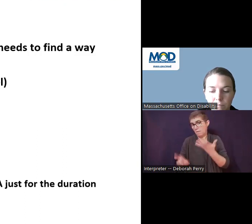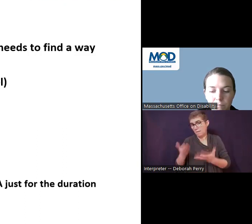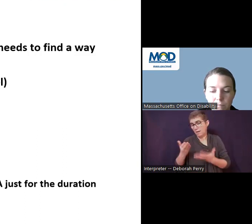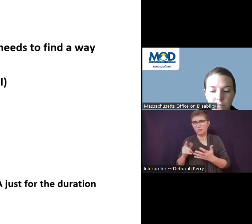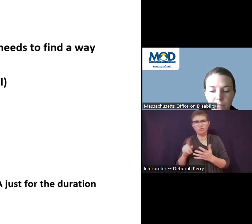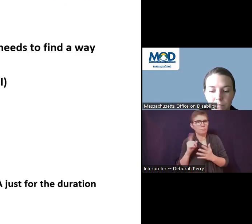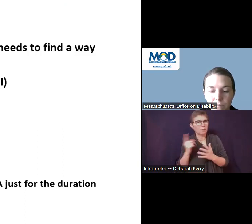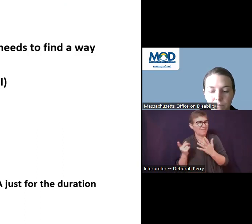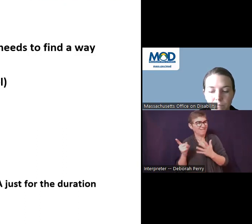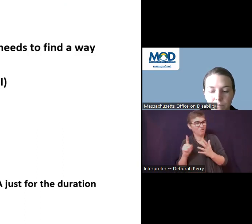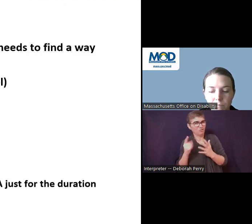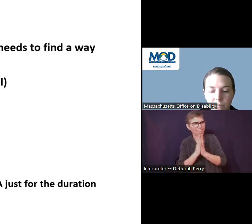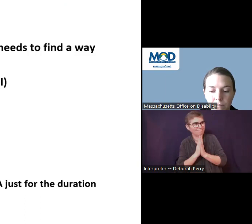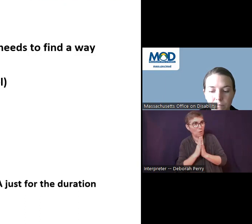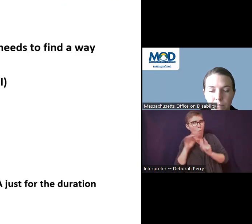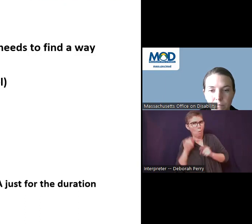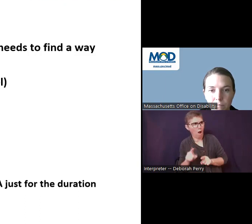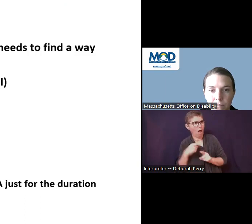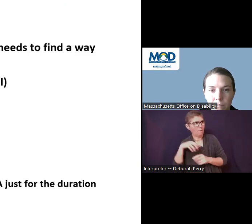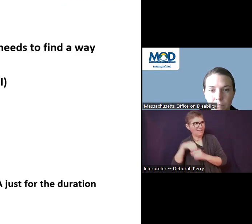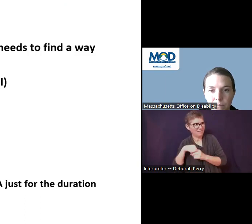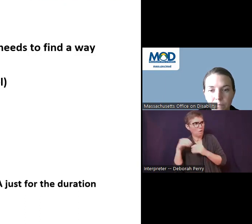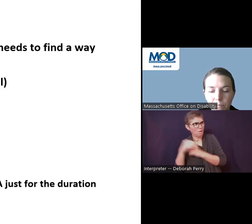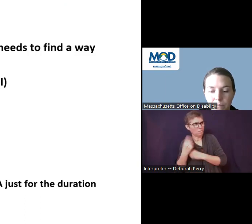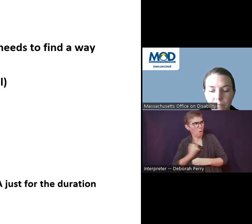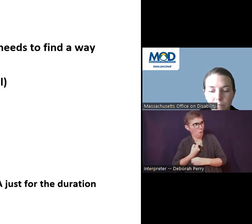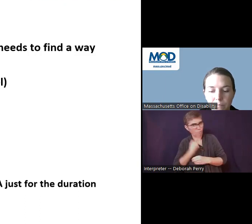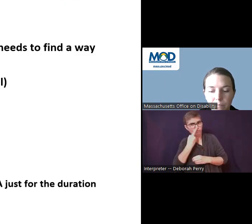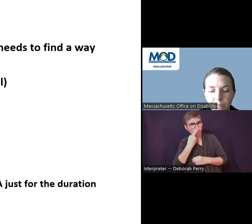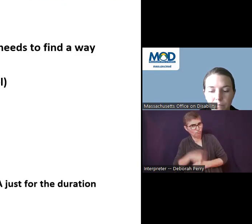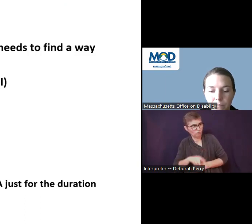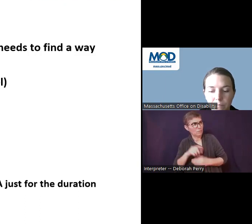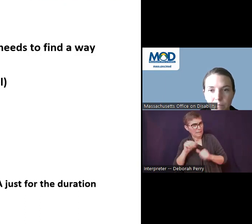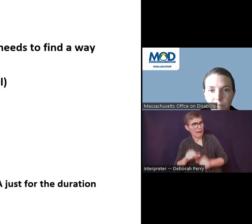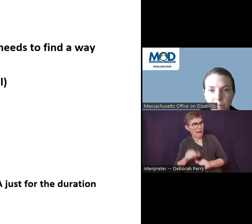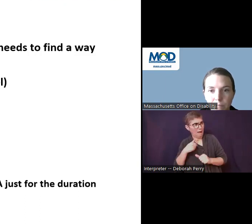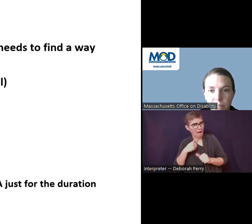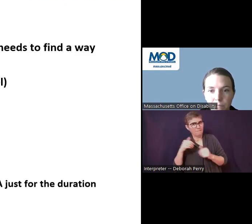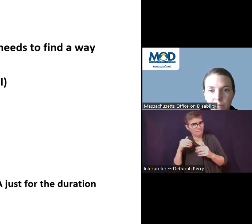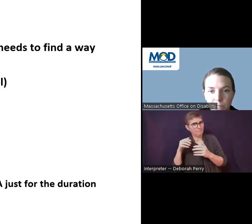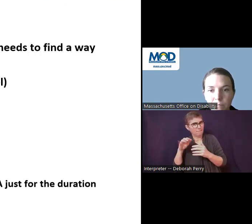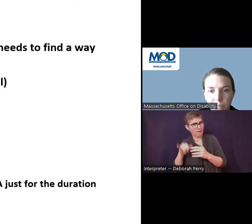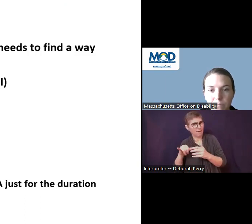have their emotional support animal with them for like the temporary basis of while the workplace is hybrid